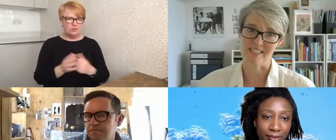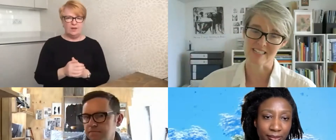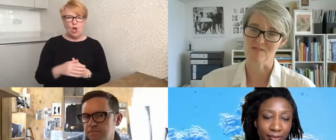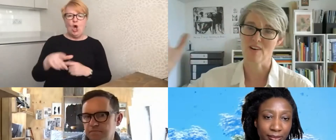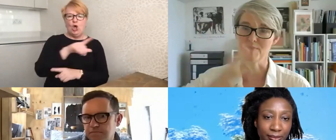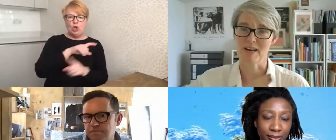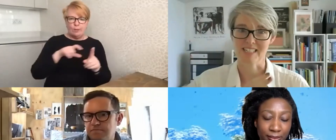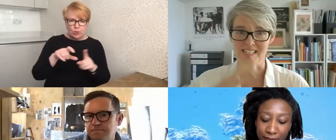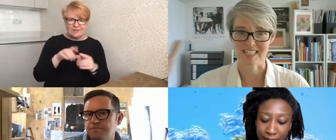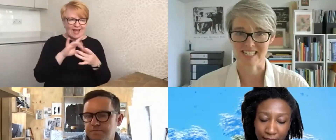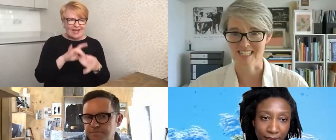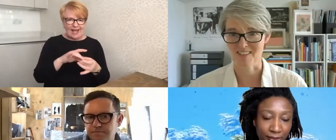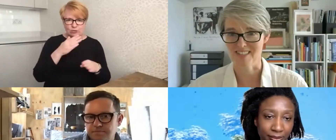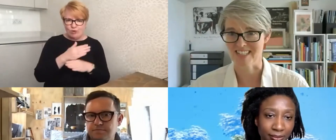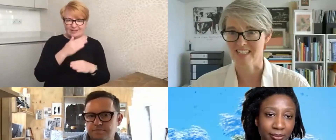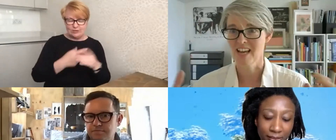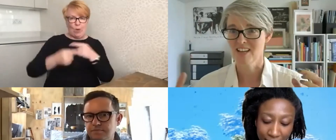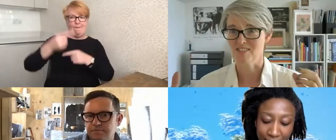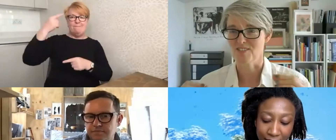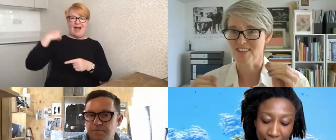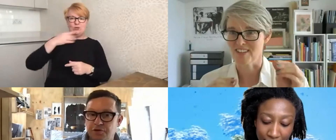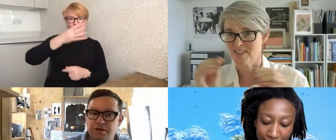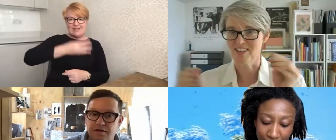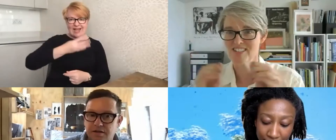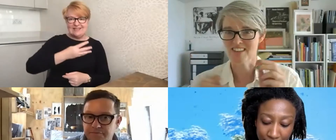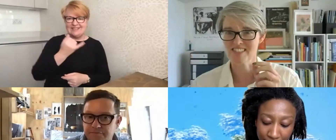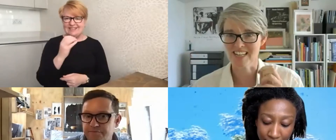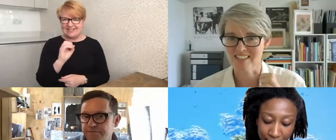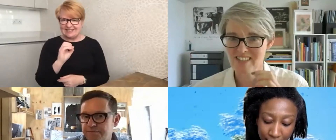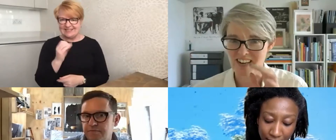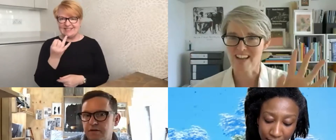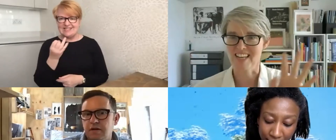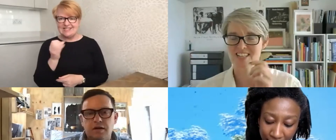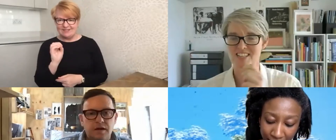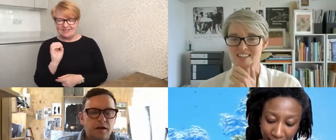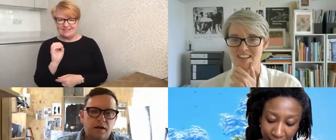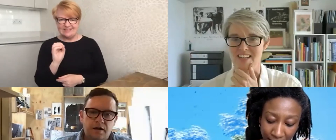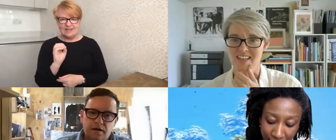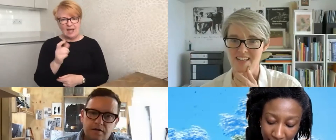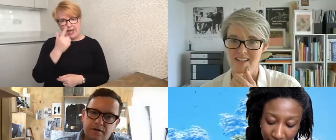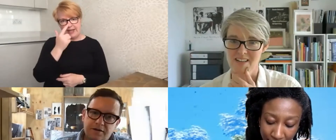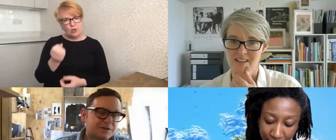takes us right back to the 60s and 70s. So, can you just give us a little kind of recognition of that? >> MAT: Oh, gosh,